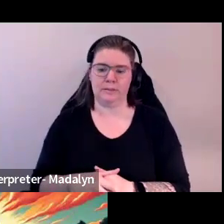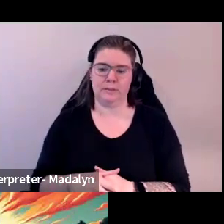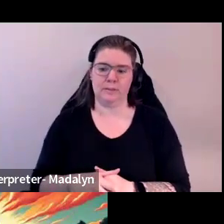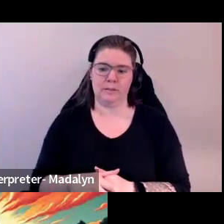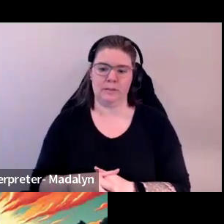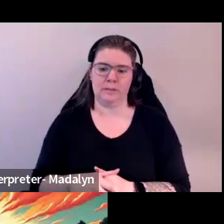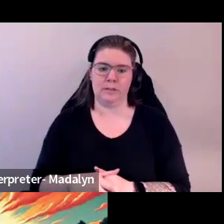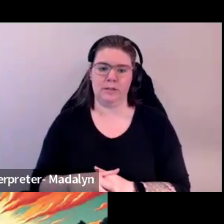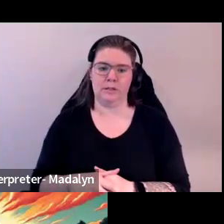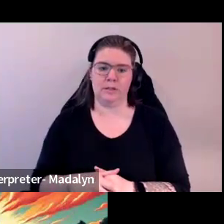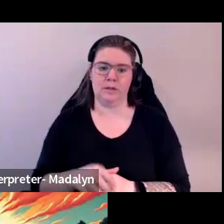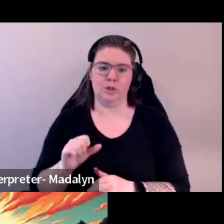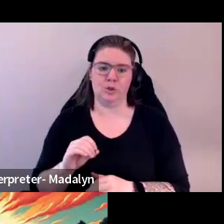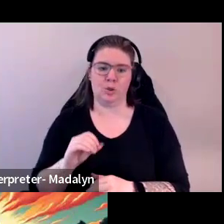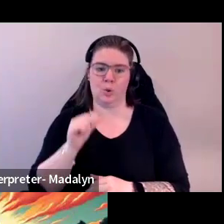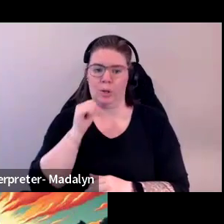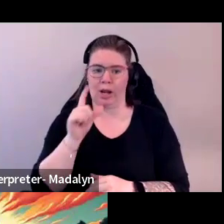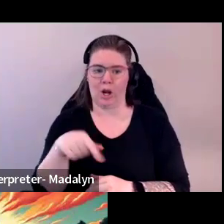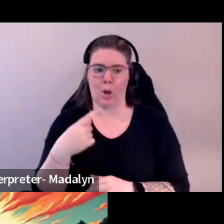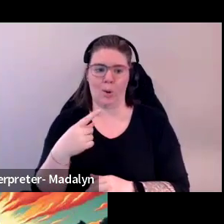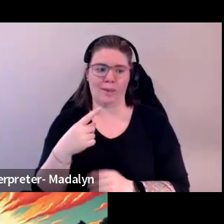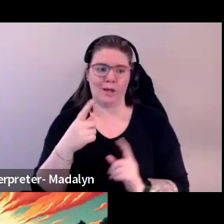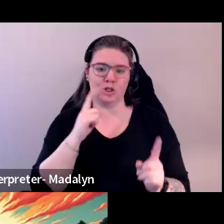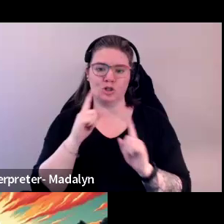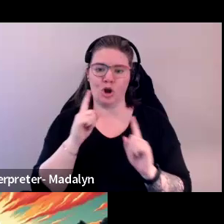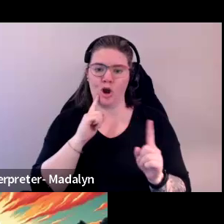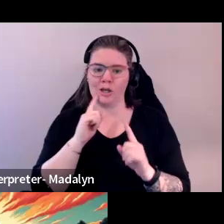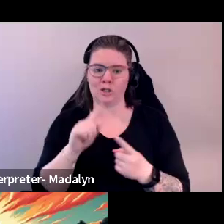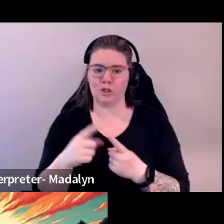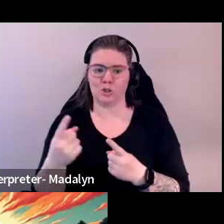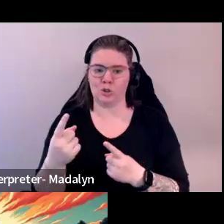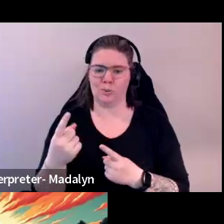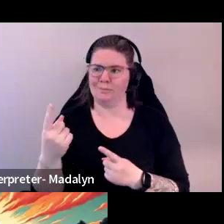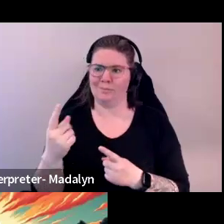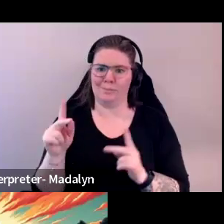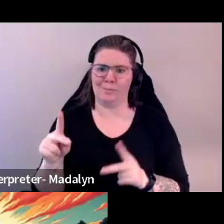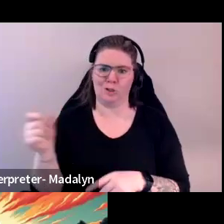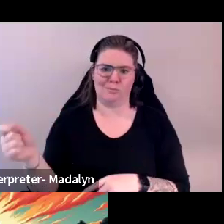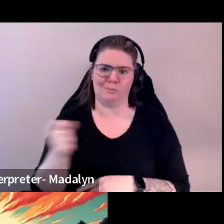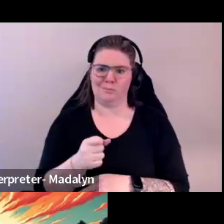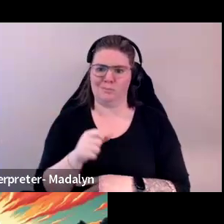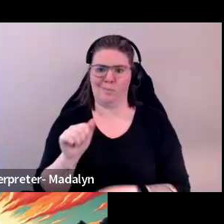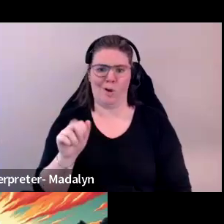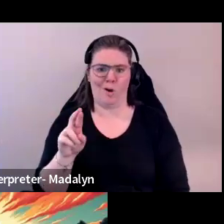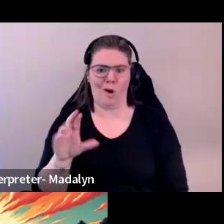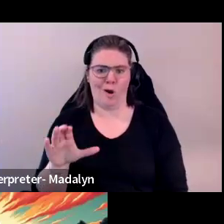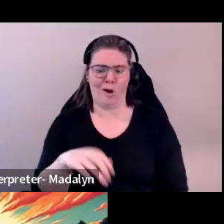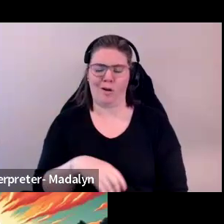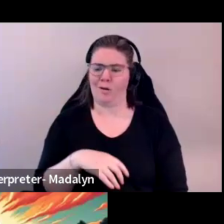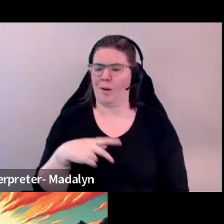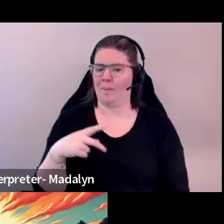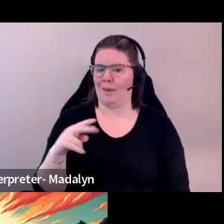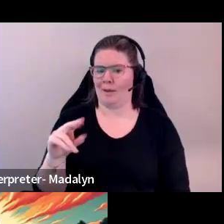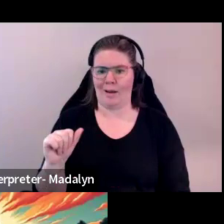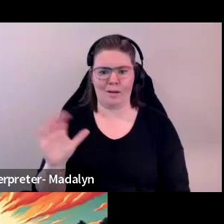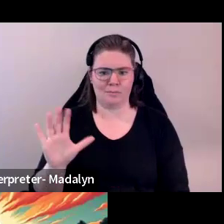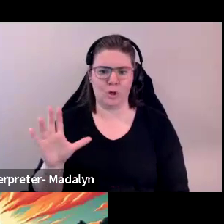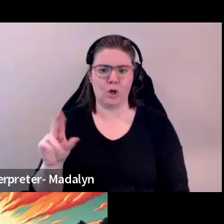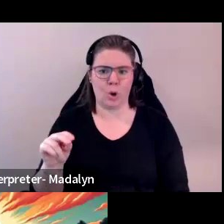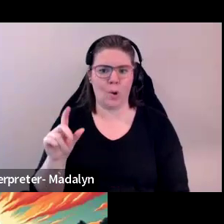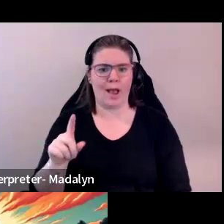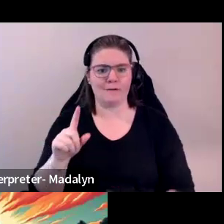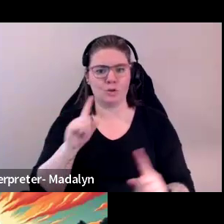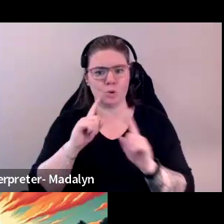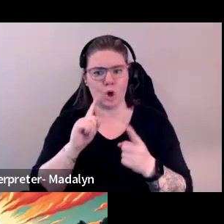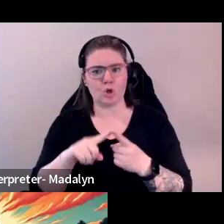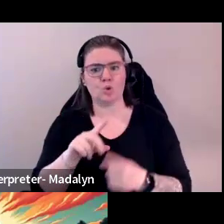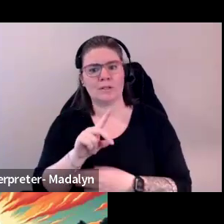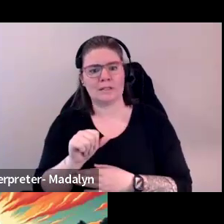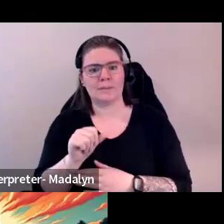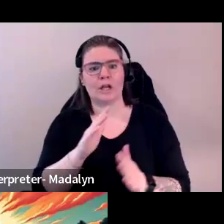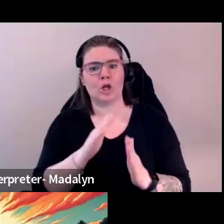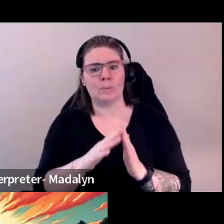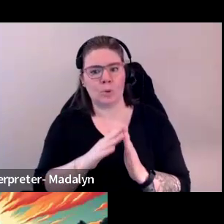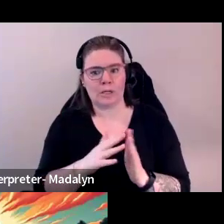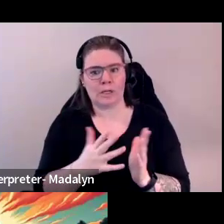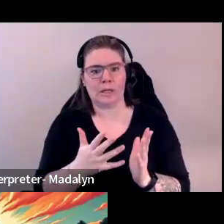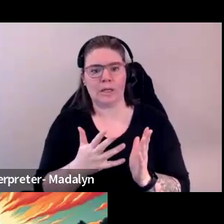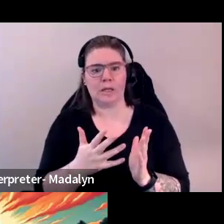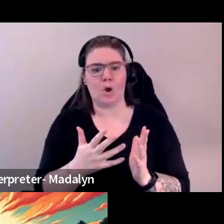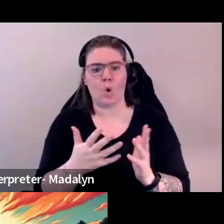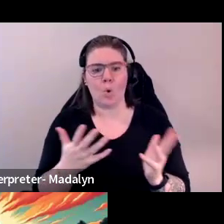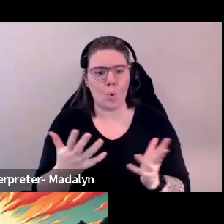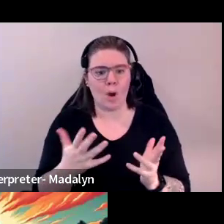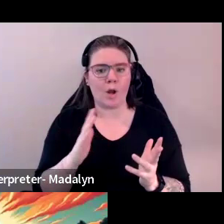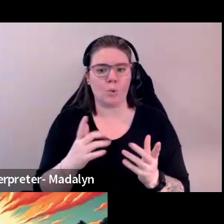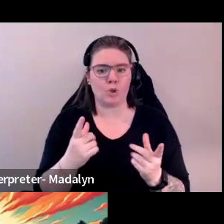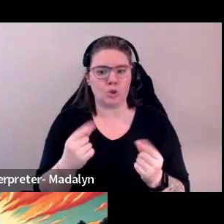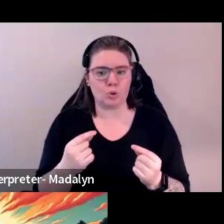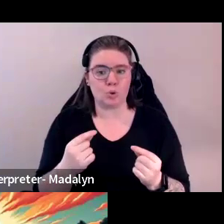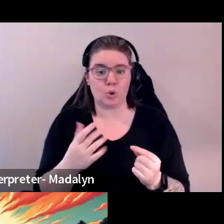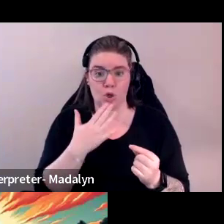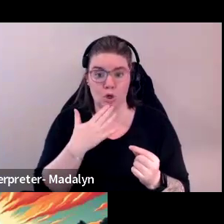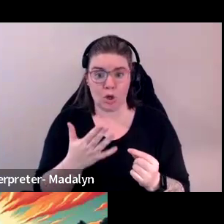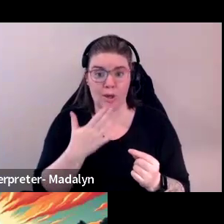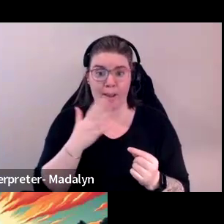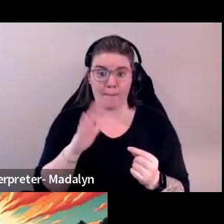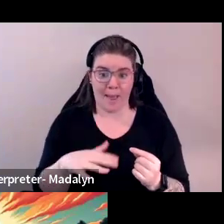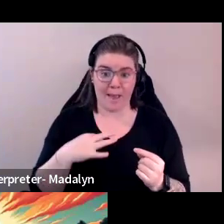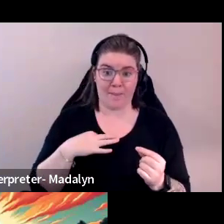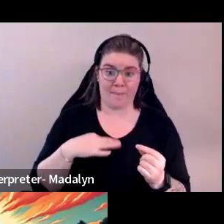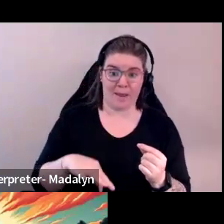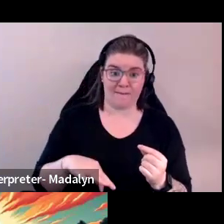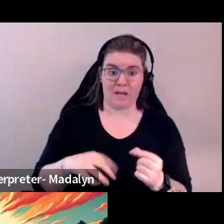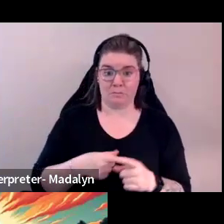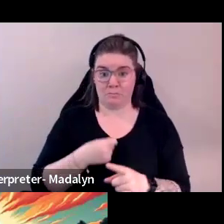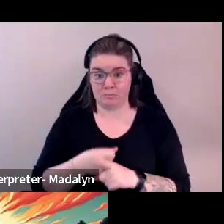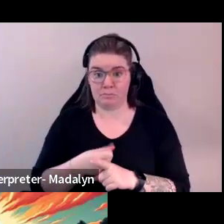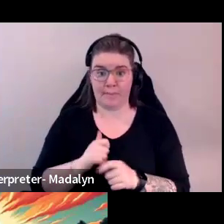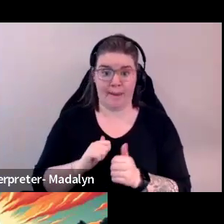Don Dew: that way, they're not just going and talking to somebody who is a stand in like the arc or the Pna, or something like that. They have to talk to the disability community on what it will do. Will it be good or bad for the disability community a certain like piece of legislation.